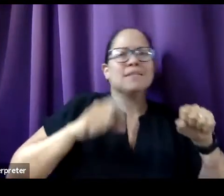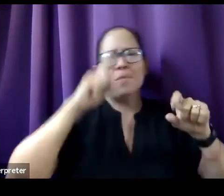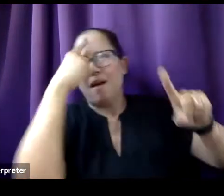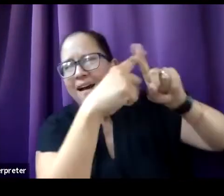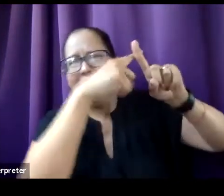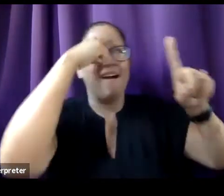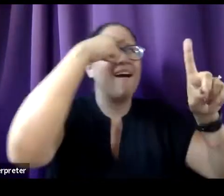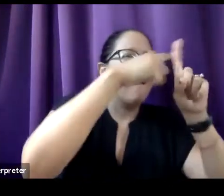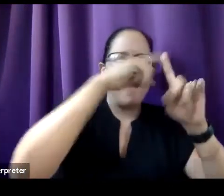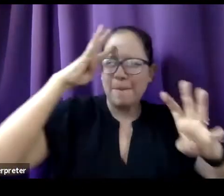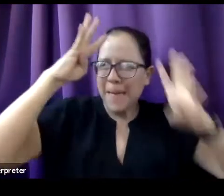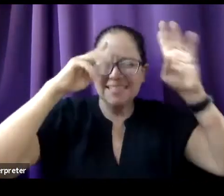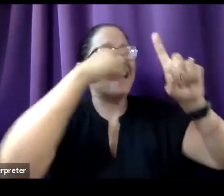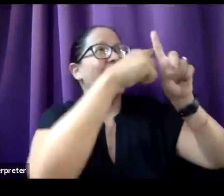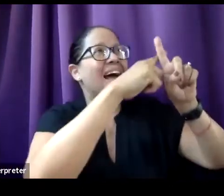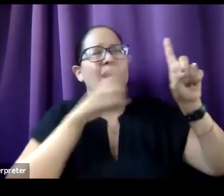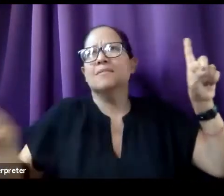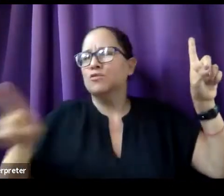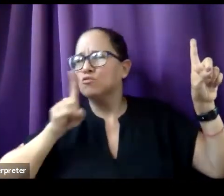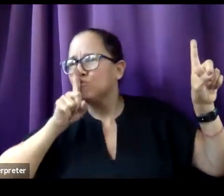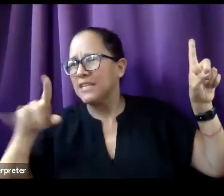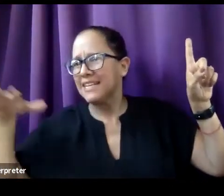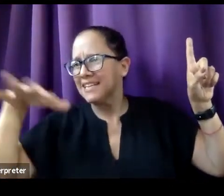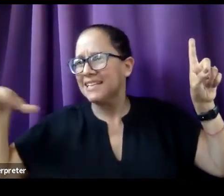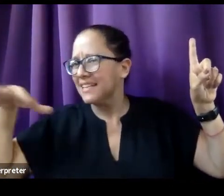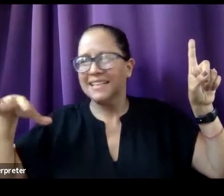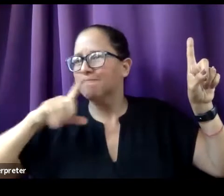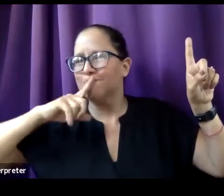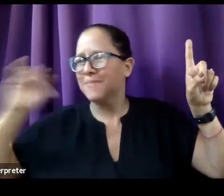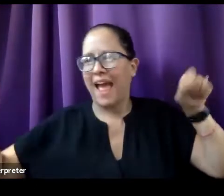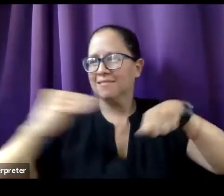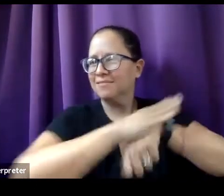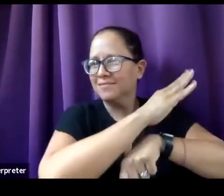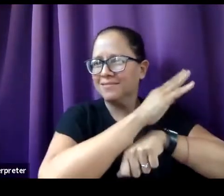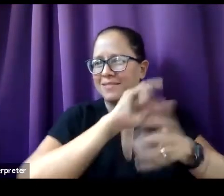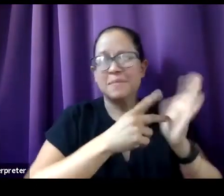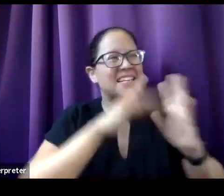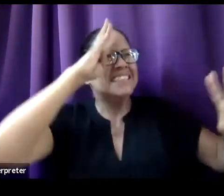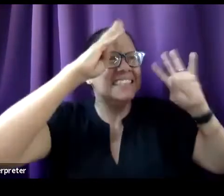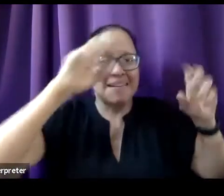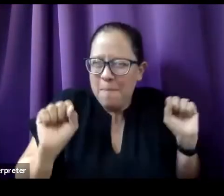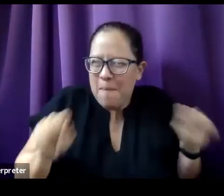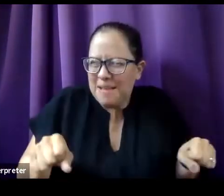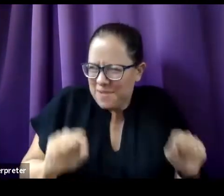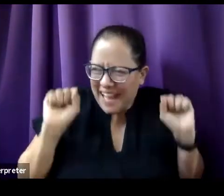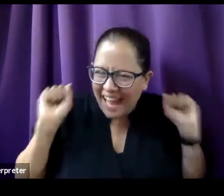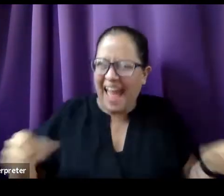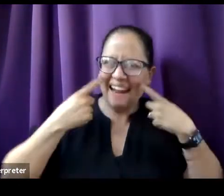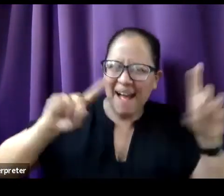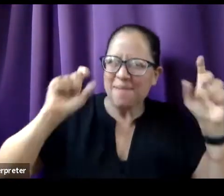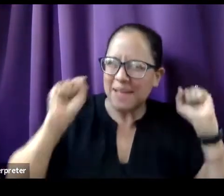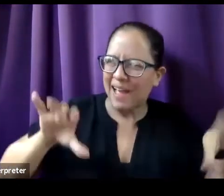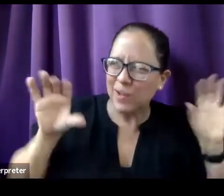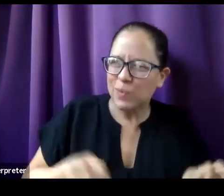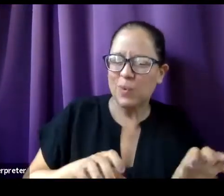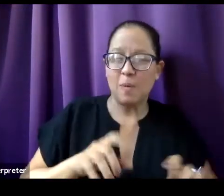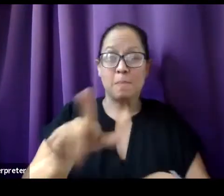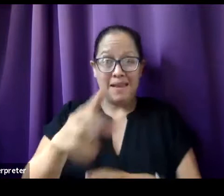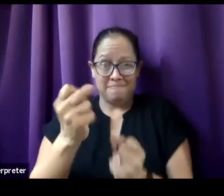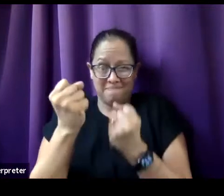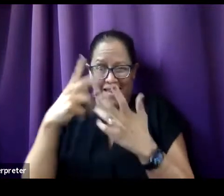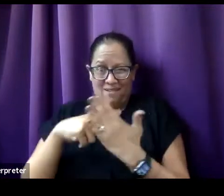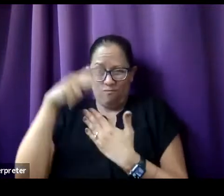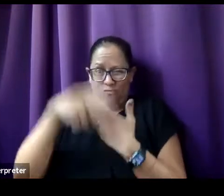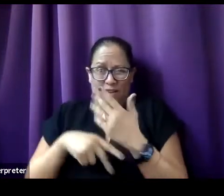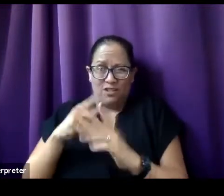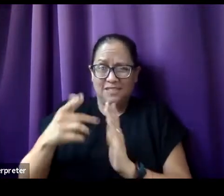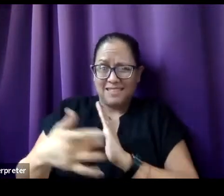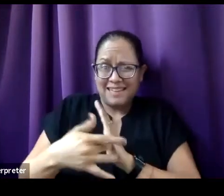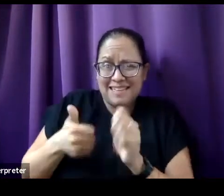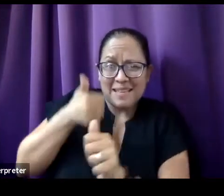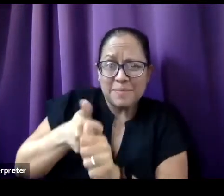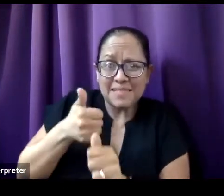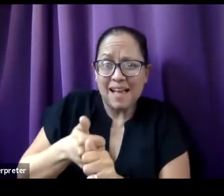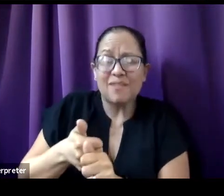And I'm thinking about how abstraction is the reason why so many specific projects, or at least the application of technology seem to go awry seem to fail.